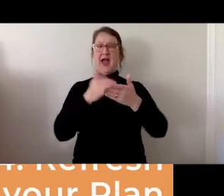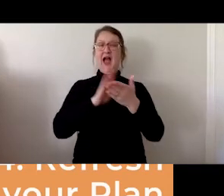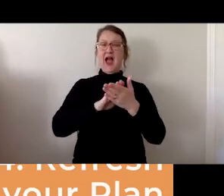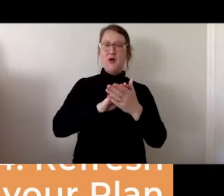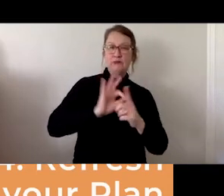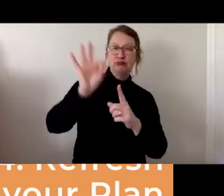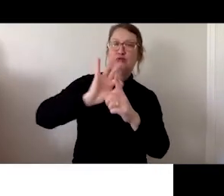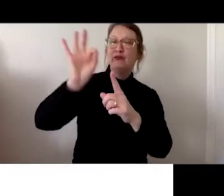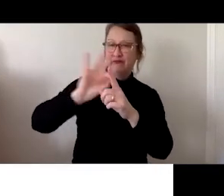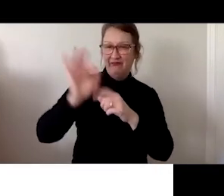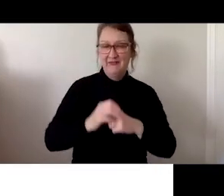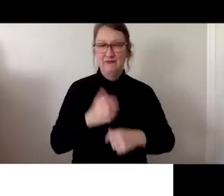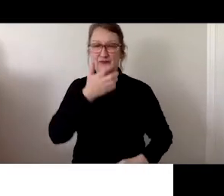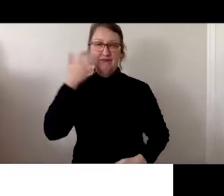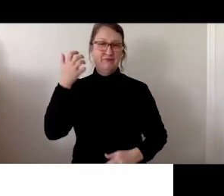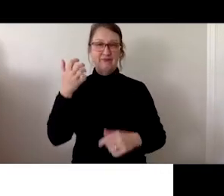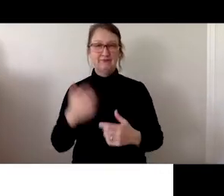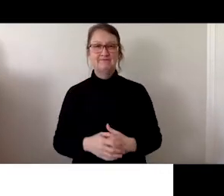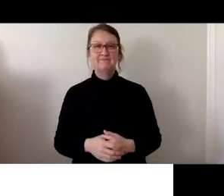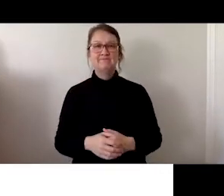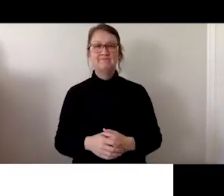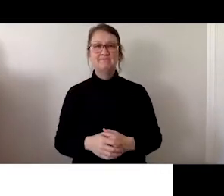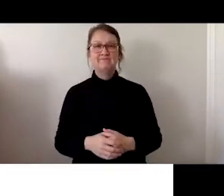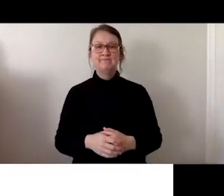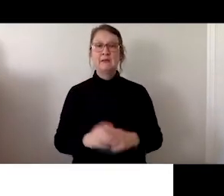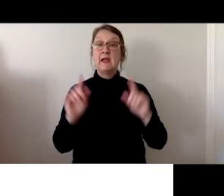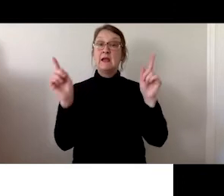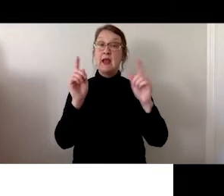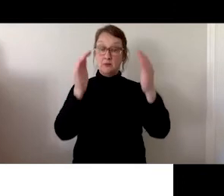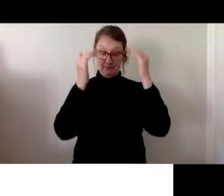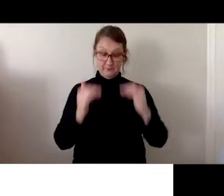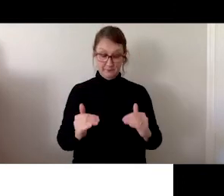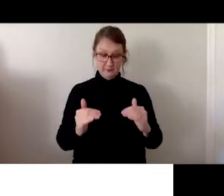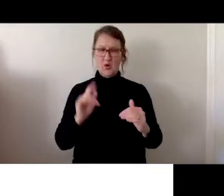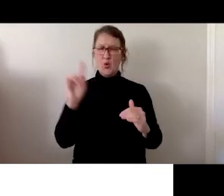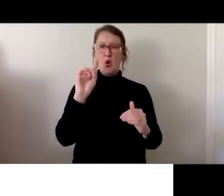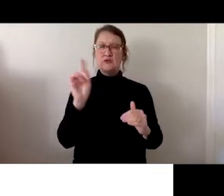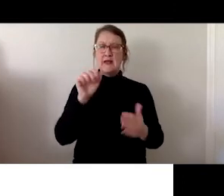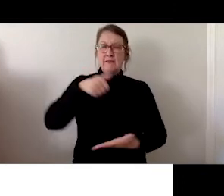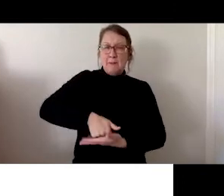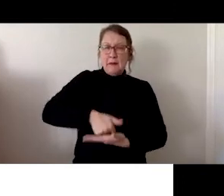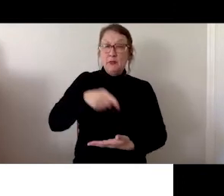We're going to move to the next slide, which talks about the minimum that you need in a good strategy.